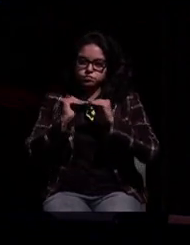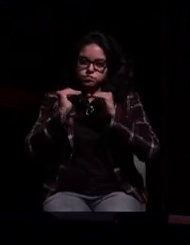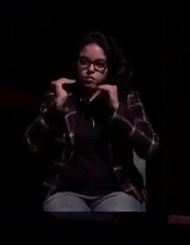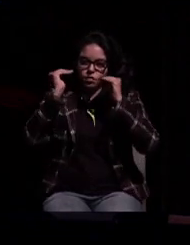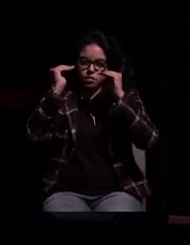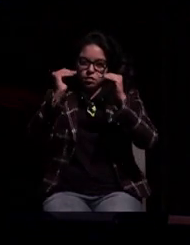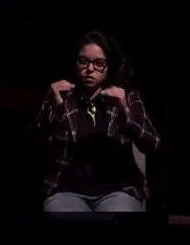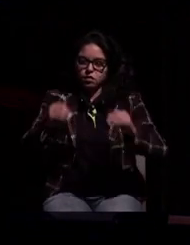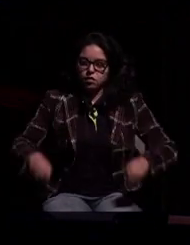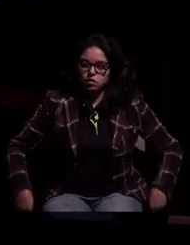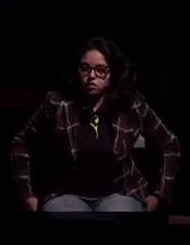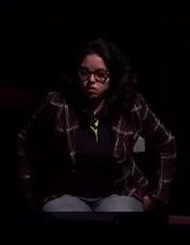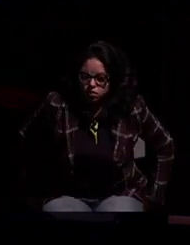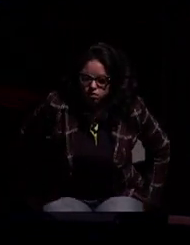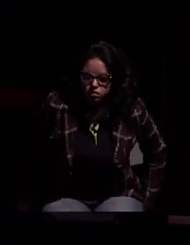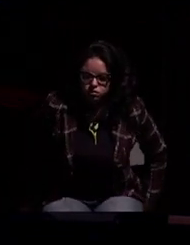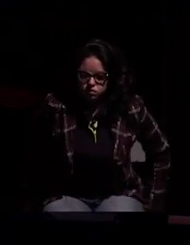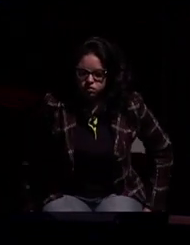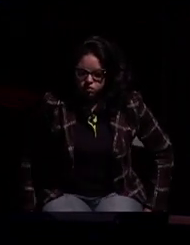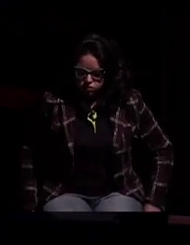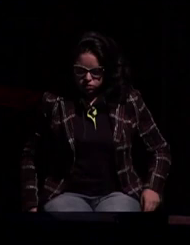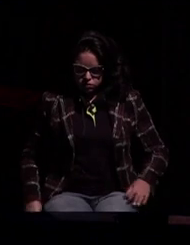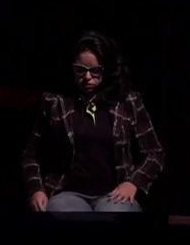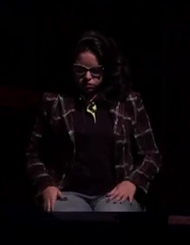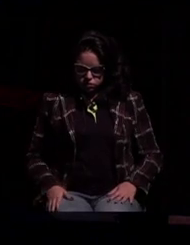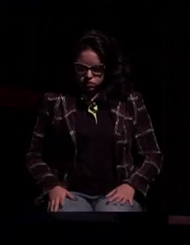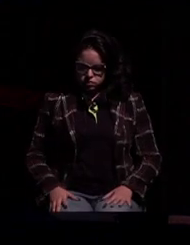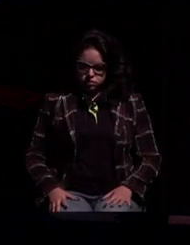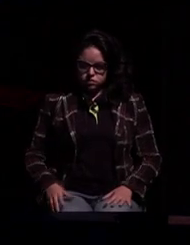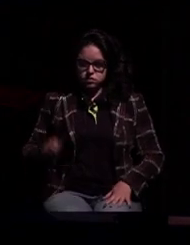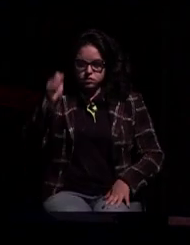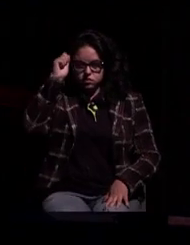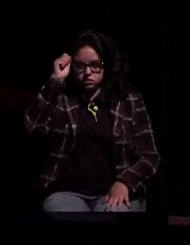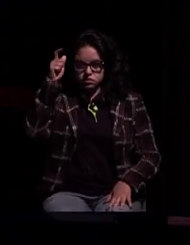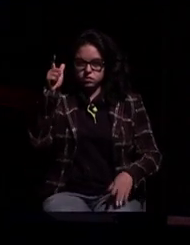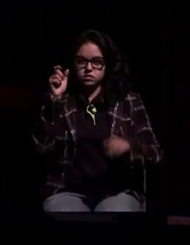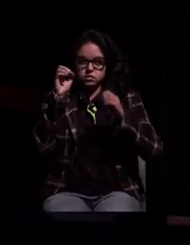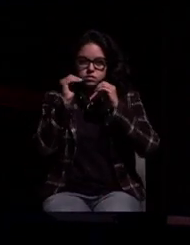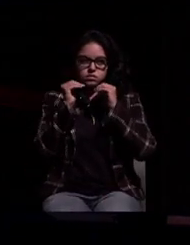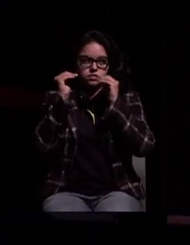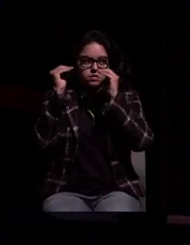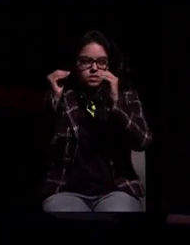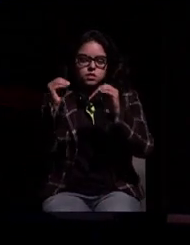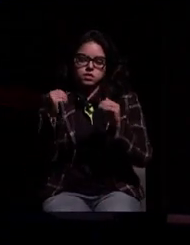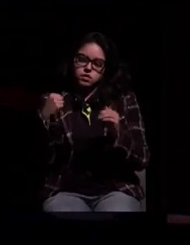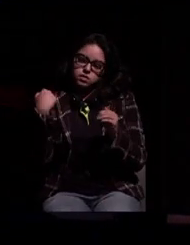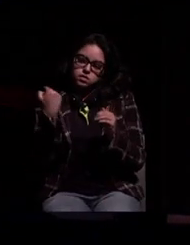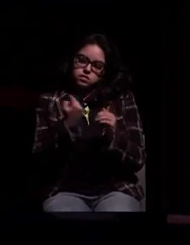or of superior culture. So from the start